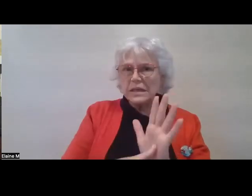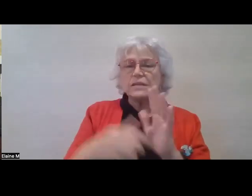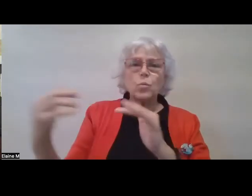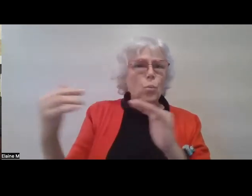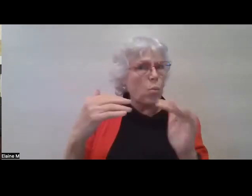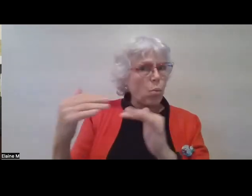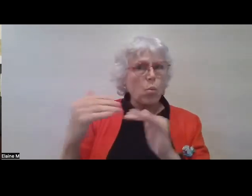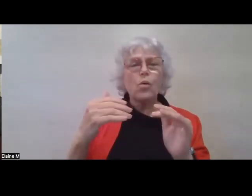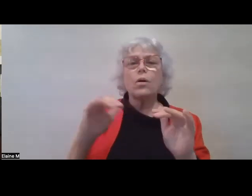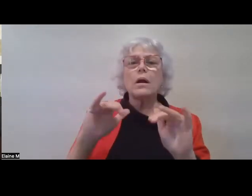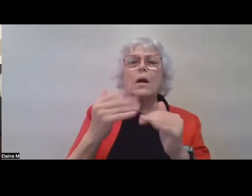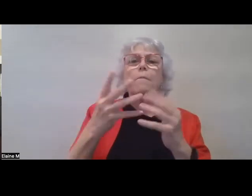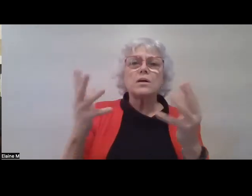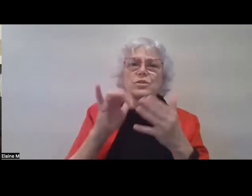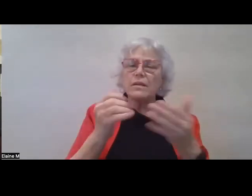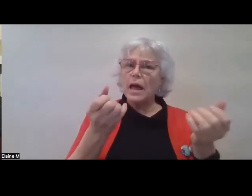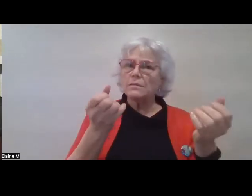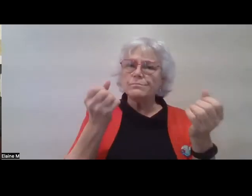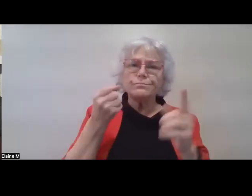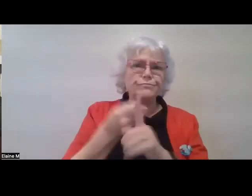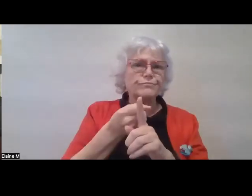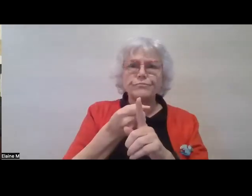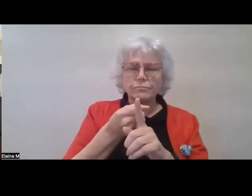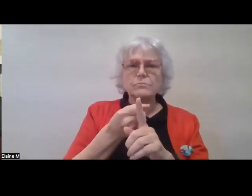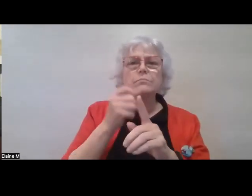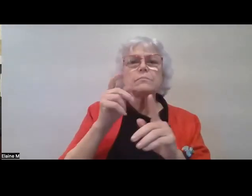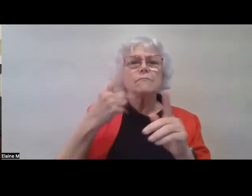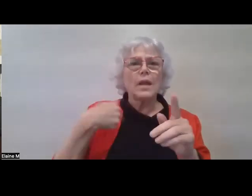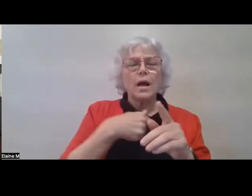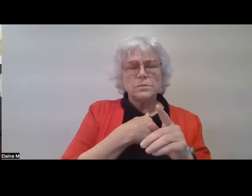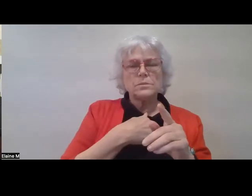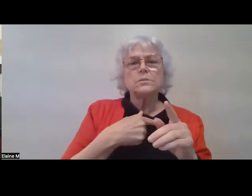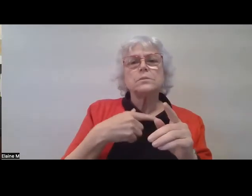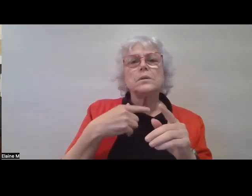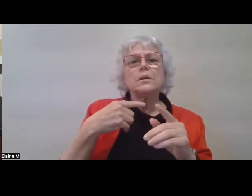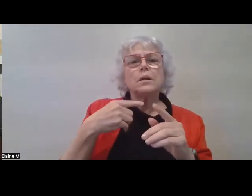not only in the creation and worsening of this colonialistic catastrophe.